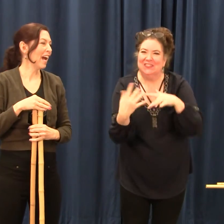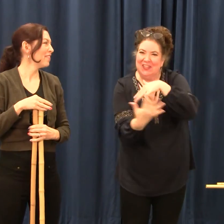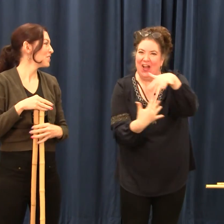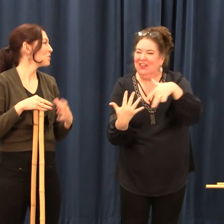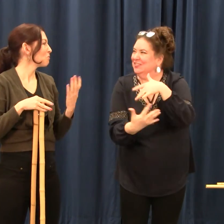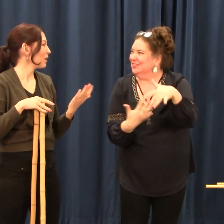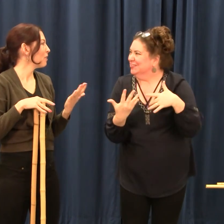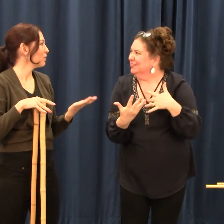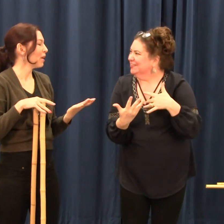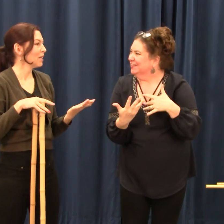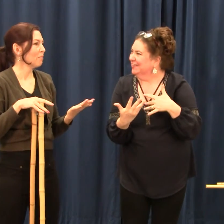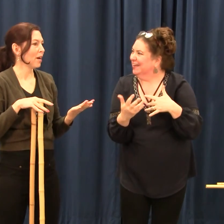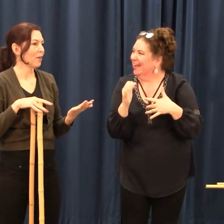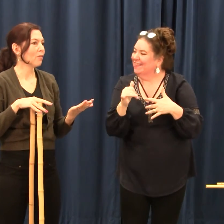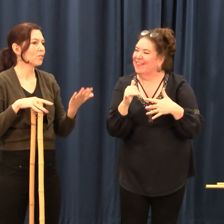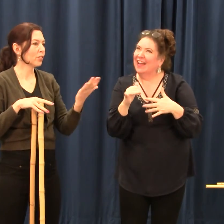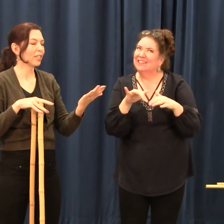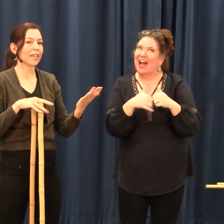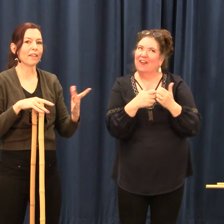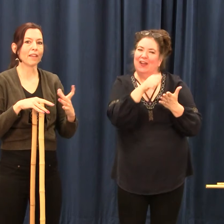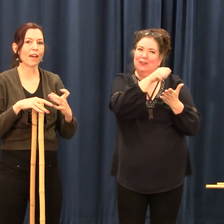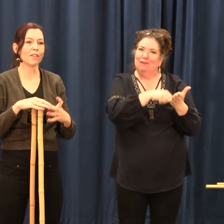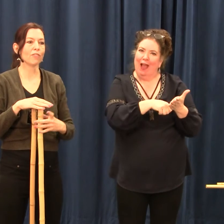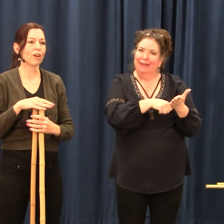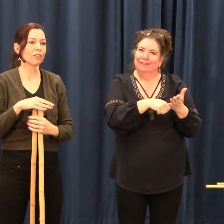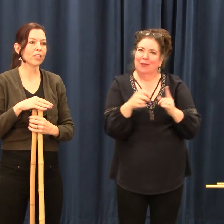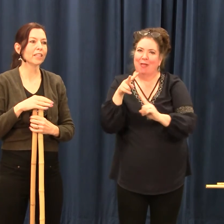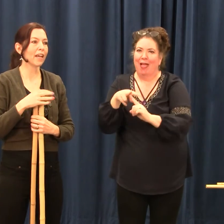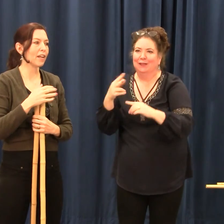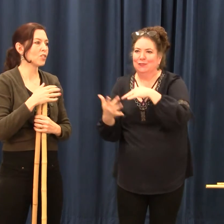and this is what I would write about. I was looking at that.. and thought "look at that! She